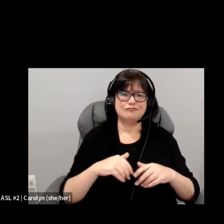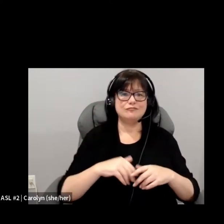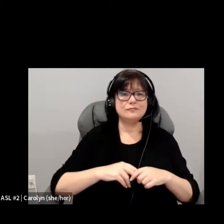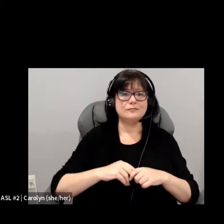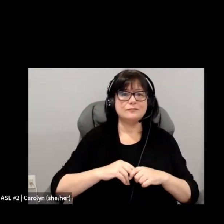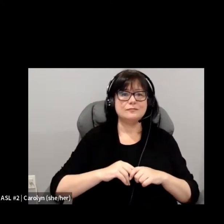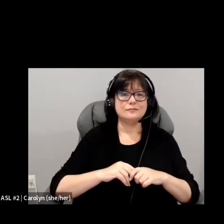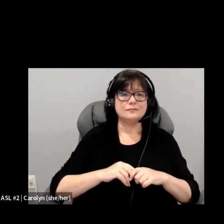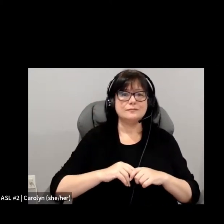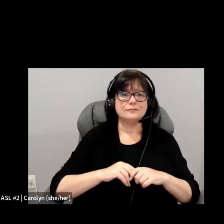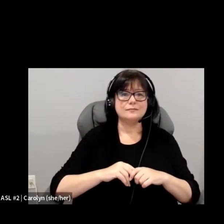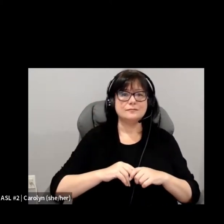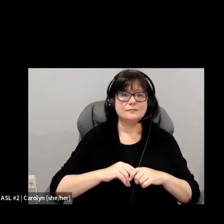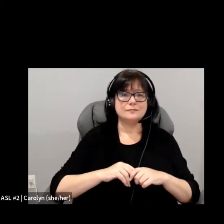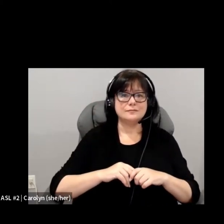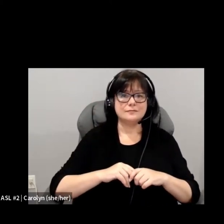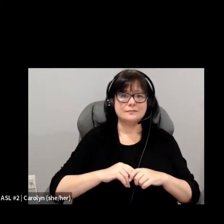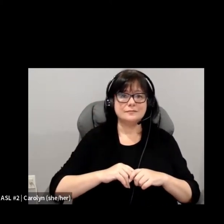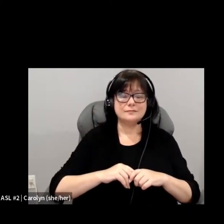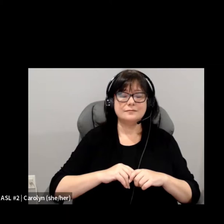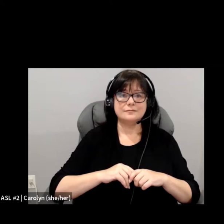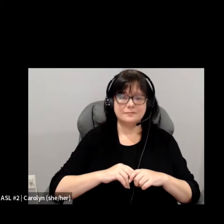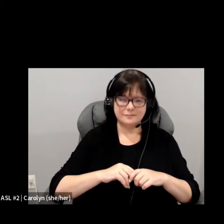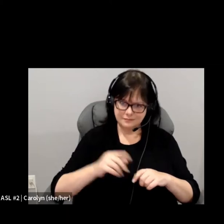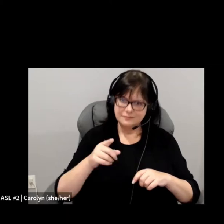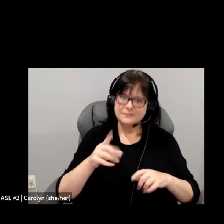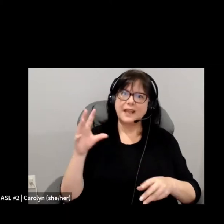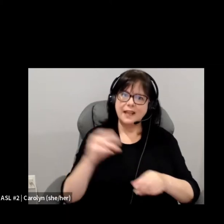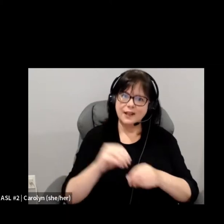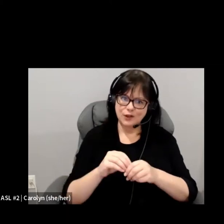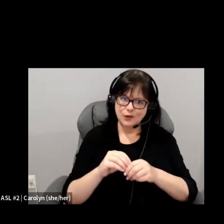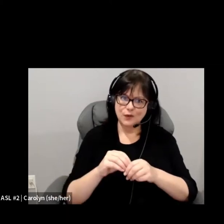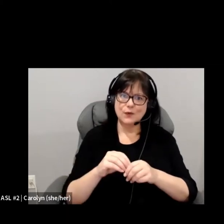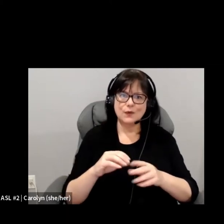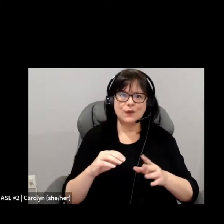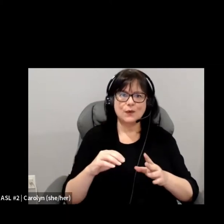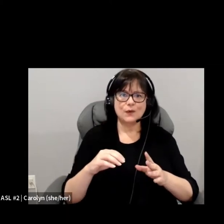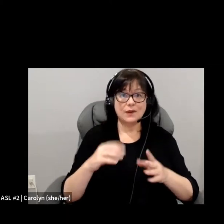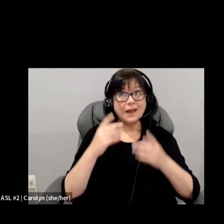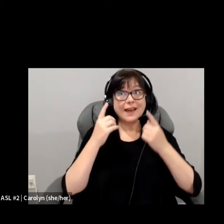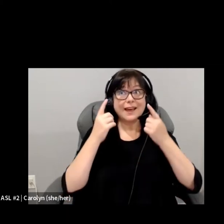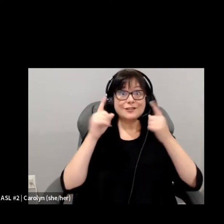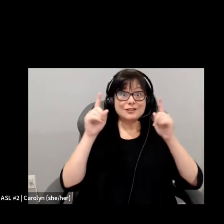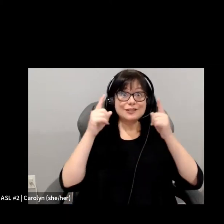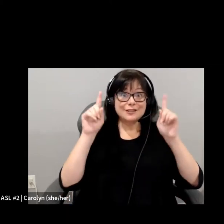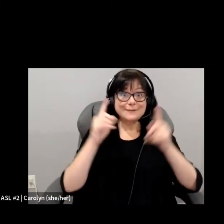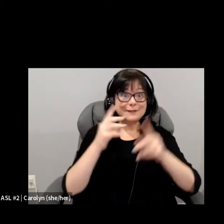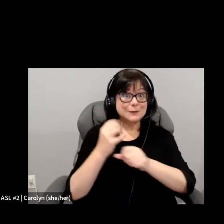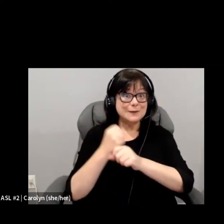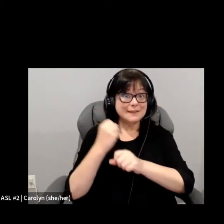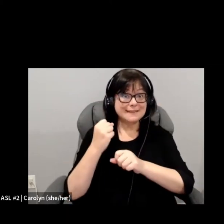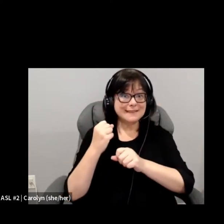CONTEXTUALIZE OUR ACHIEVEMENTS AND ALSO HEAR ABOUT JUST WHY WE NEED TO CONTINUE DOING WHAT